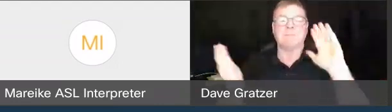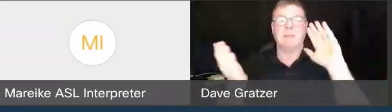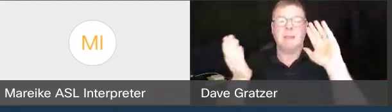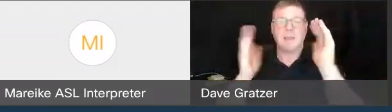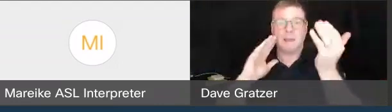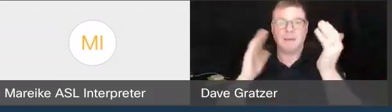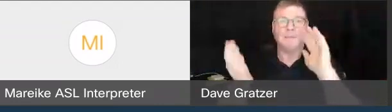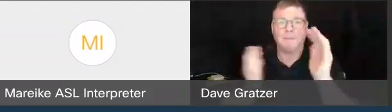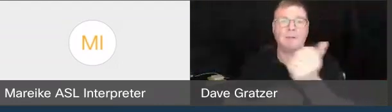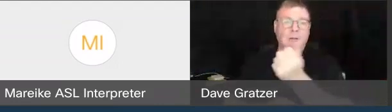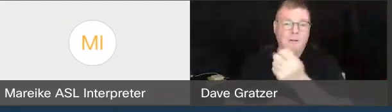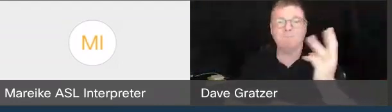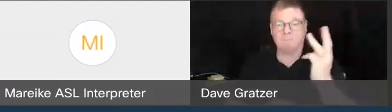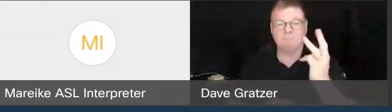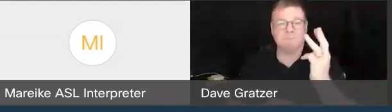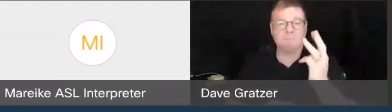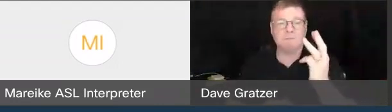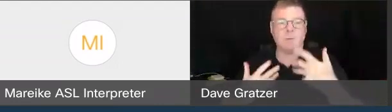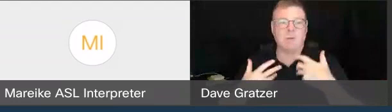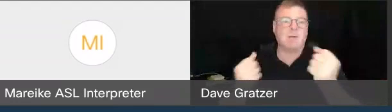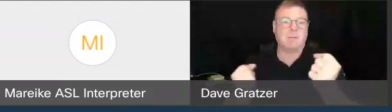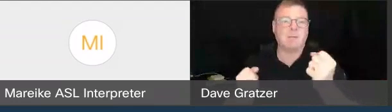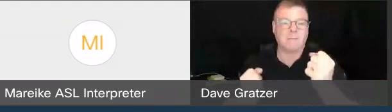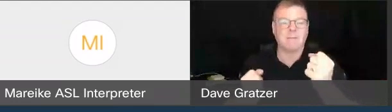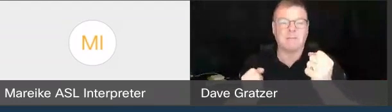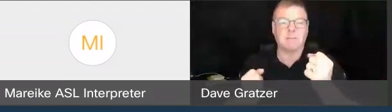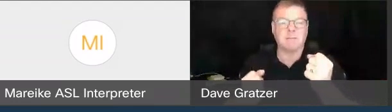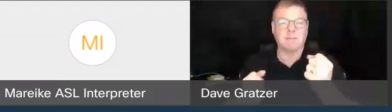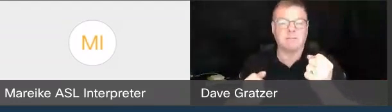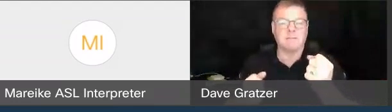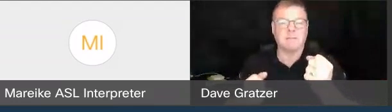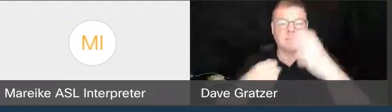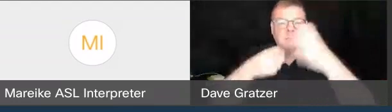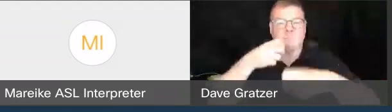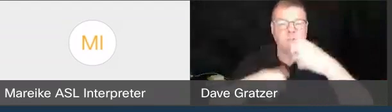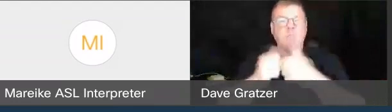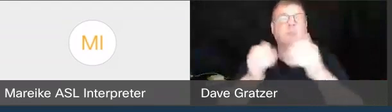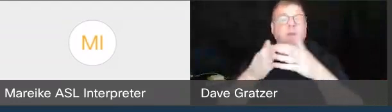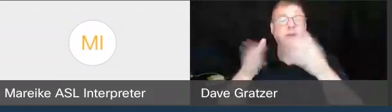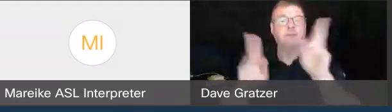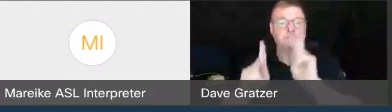a few health disorders among the general population of individuals. Those with SMI,